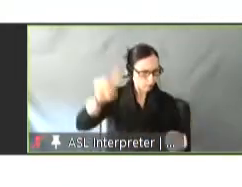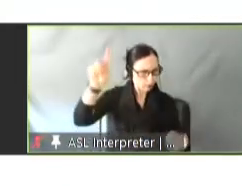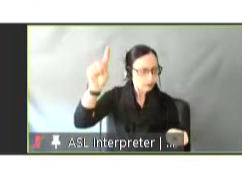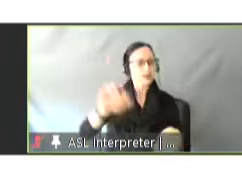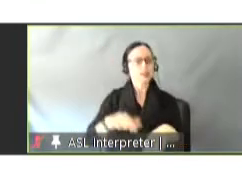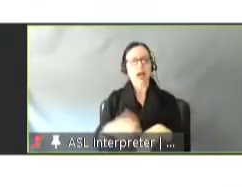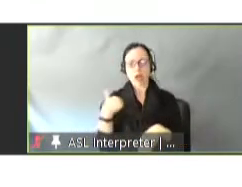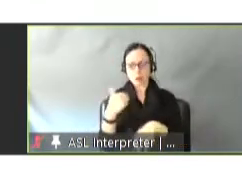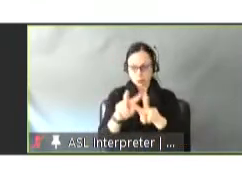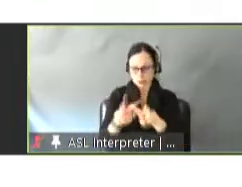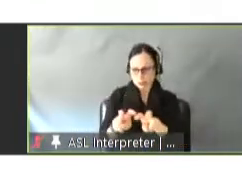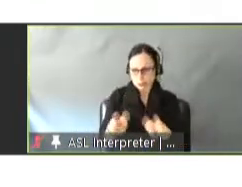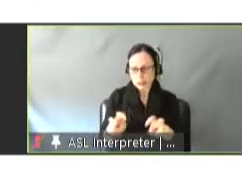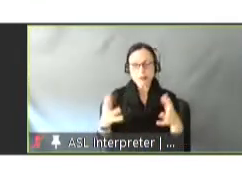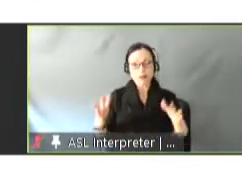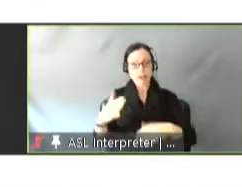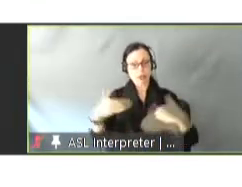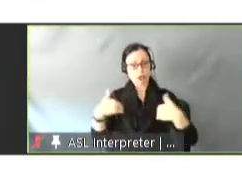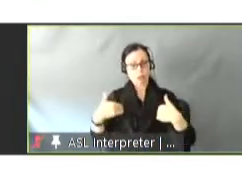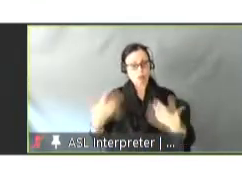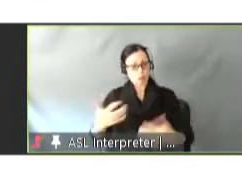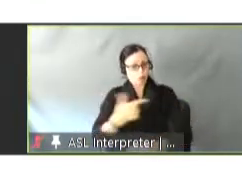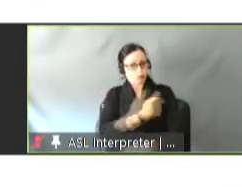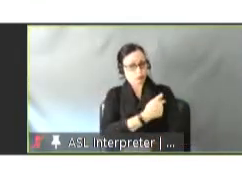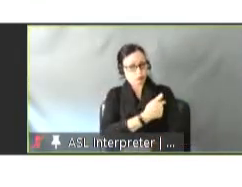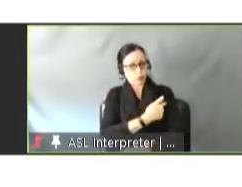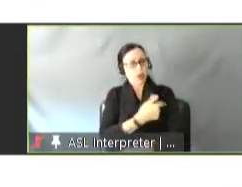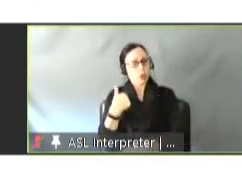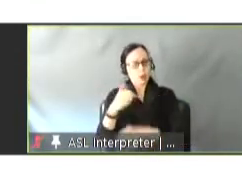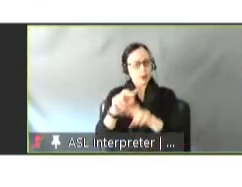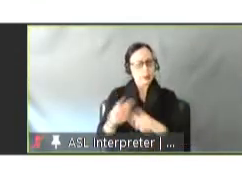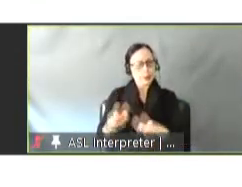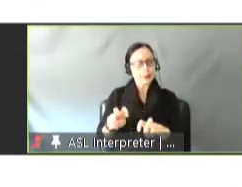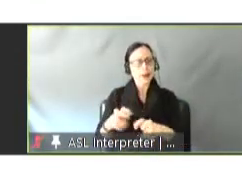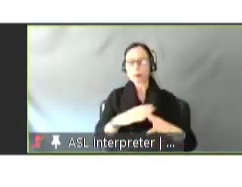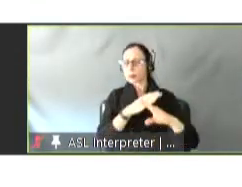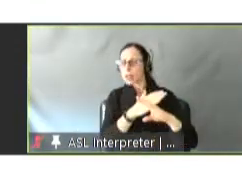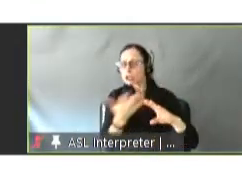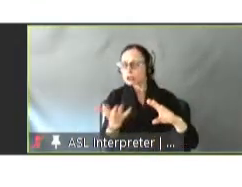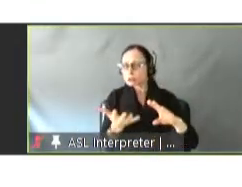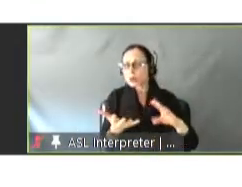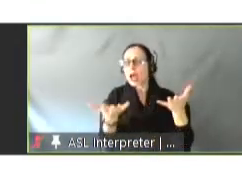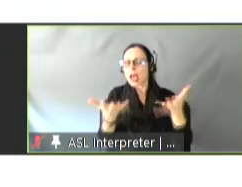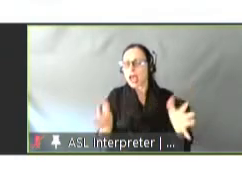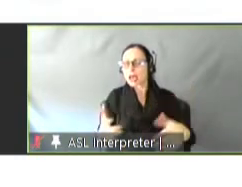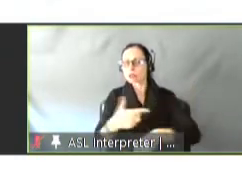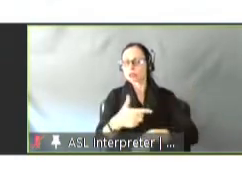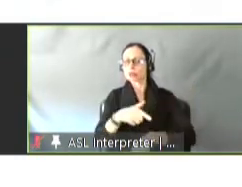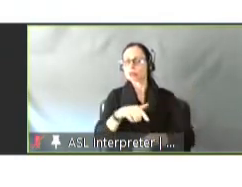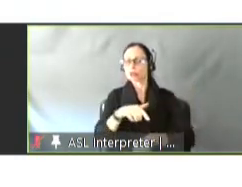animals were immunized to look at how they might be protected following a SARS-CoV-2 challenge.